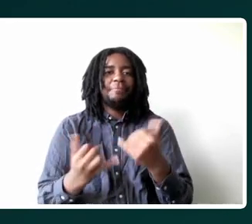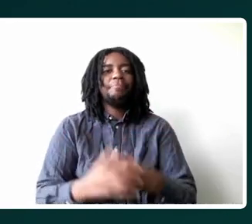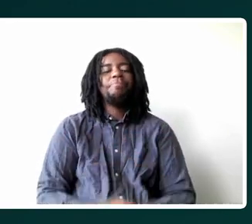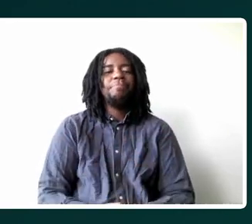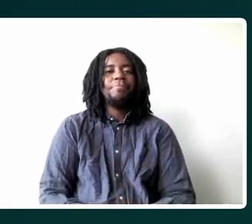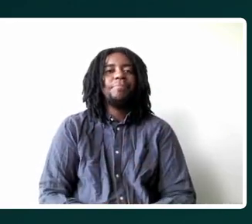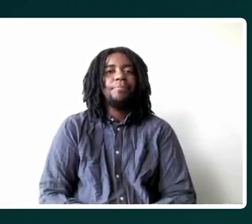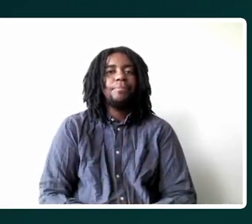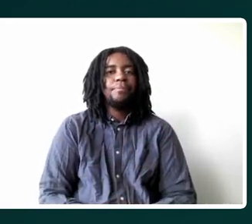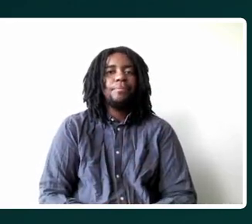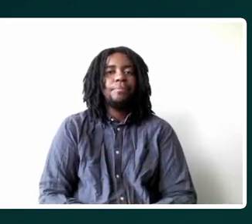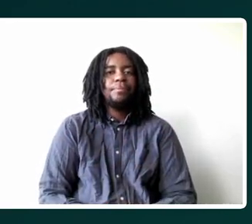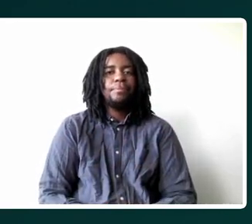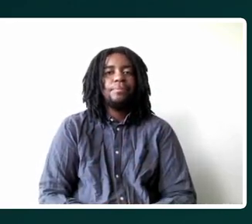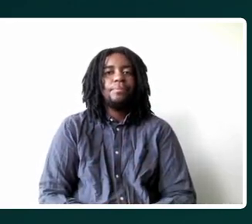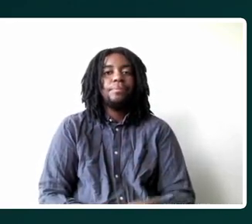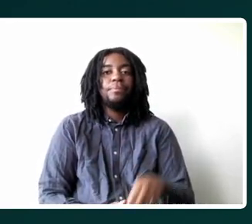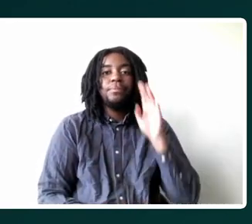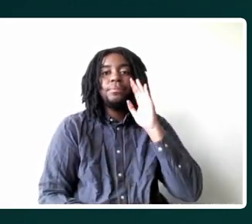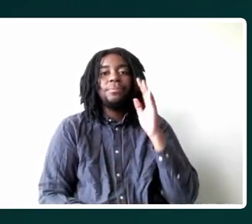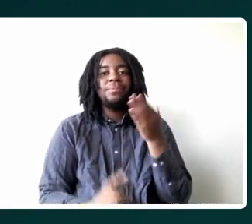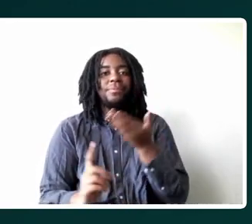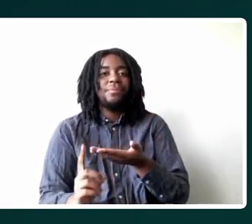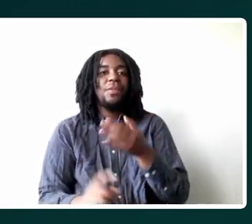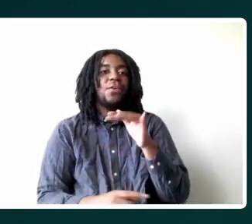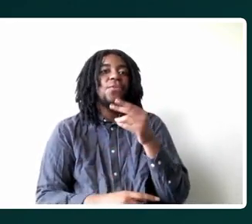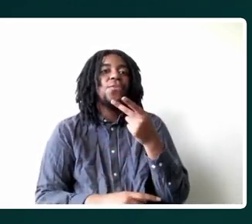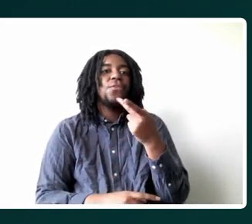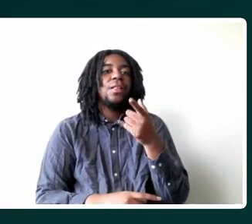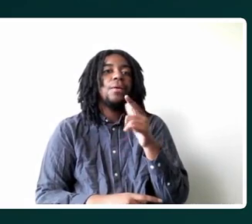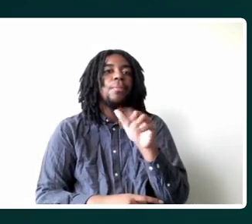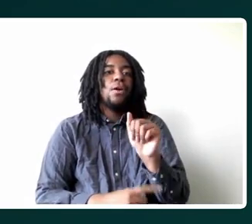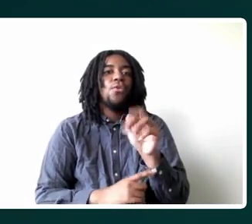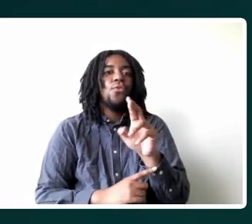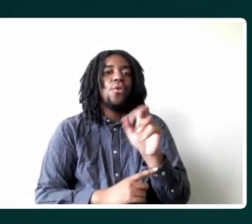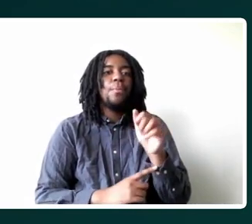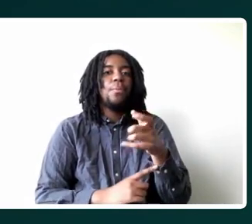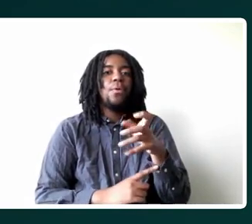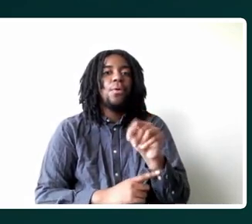Hi, I'm Philippa Rappoport. I work at the Smithsonian Office of Educational